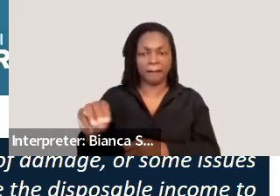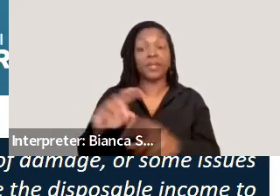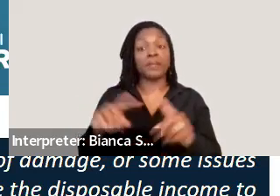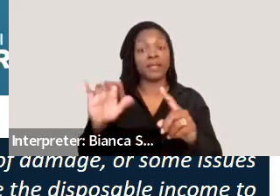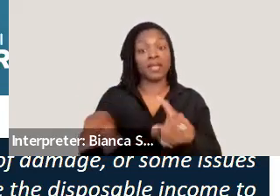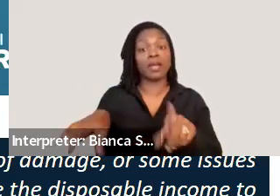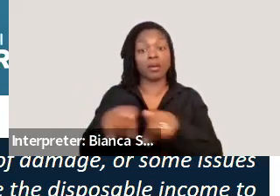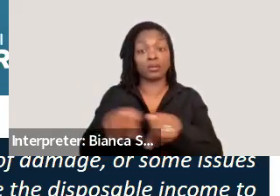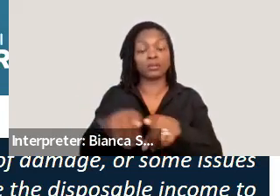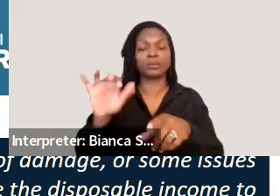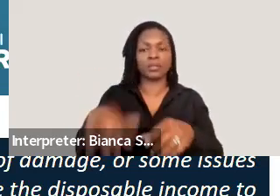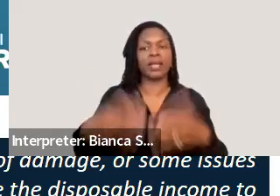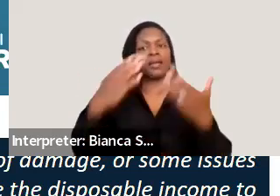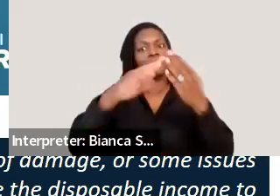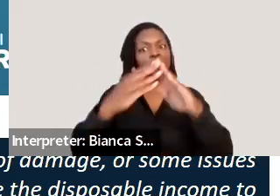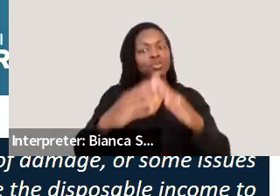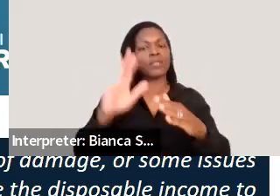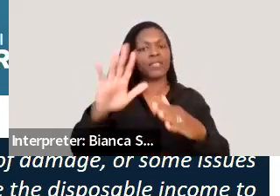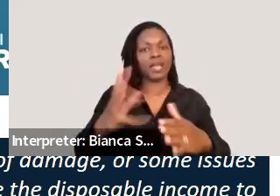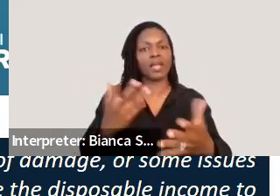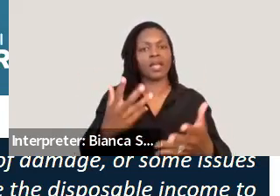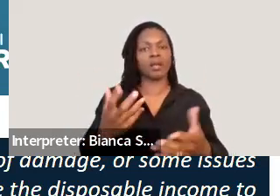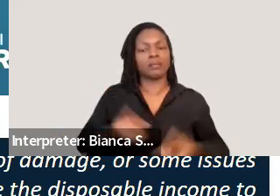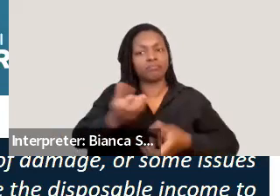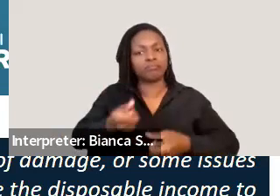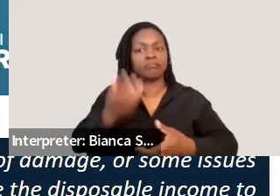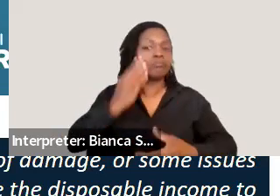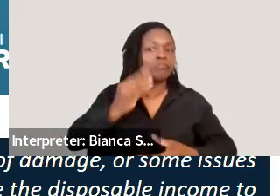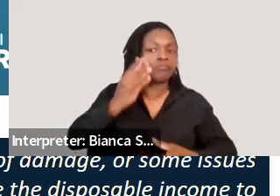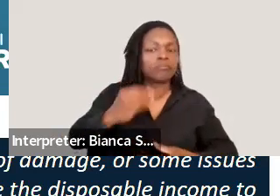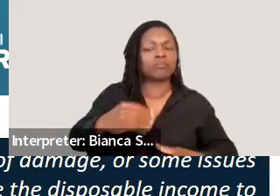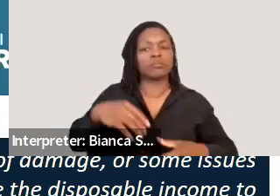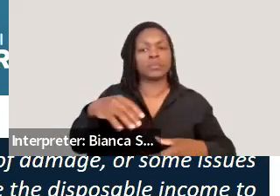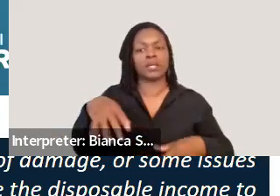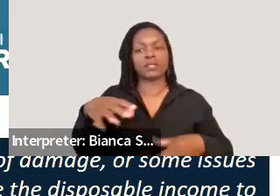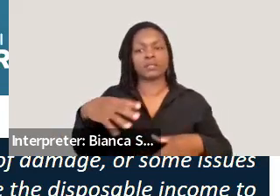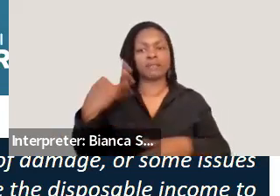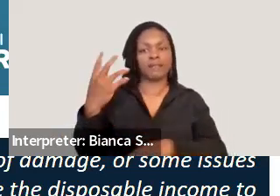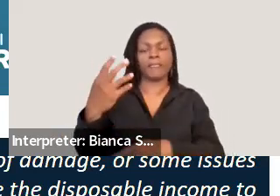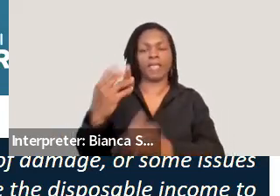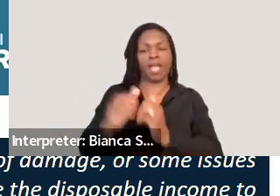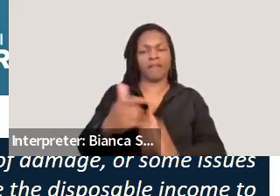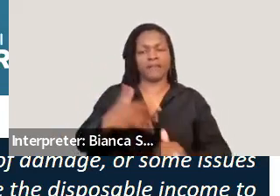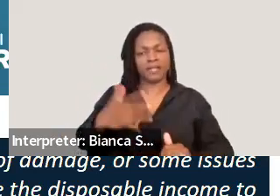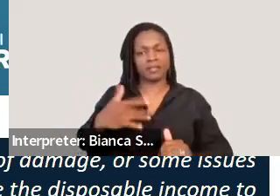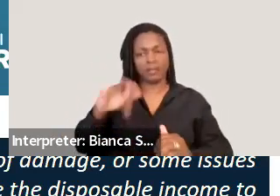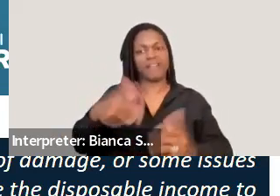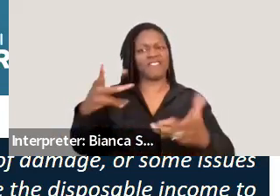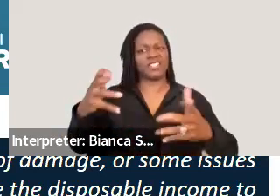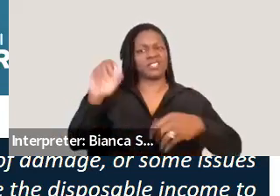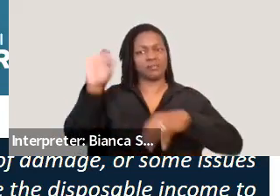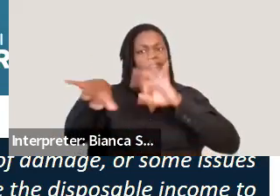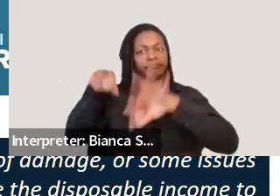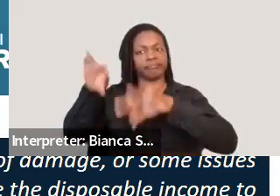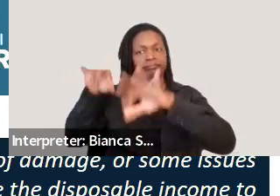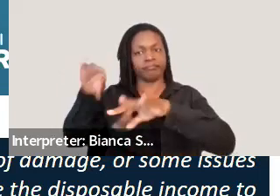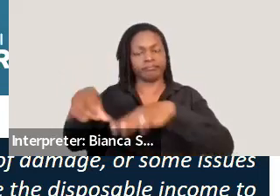With that of visualizations and provide a more nuanced understanding of the impacts of various inequities on varying population.